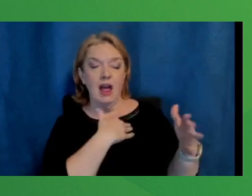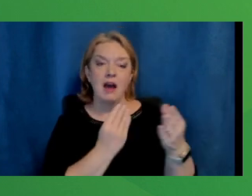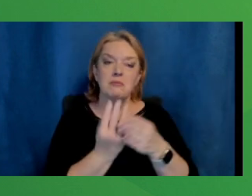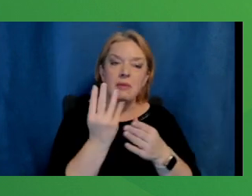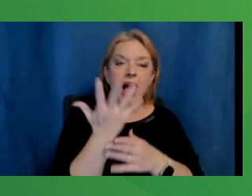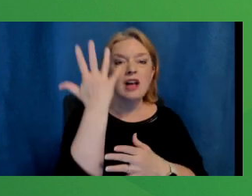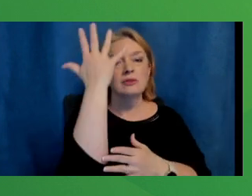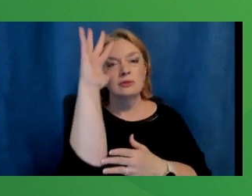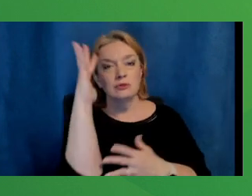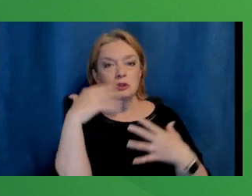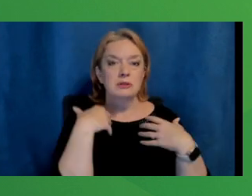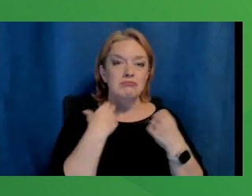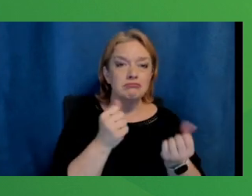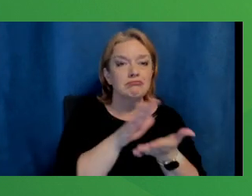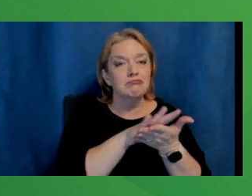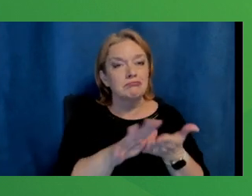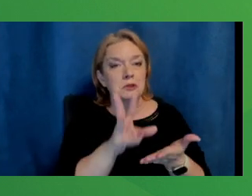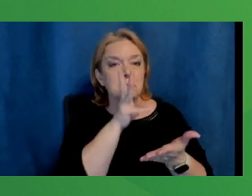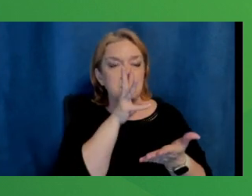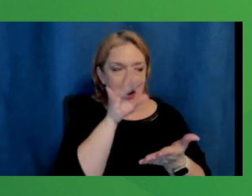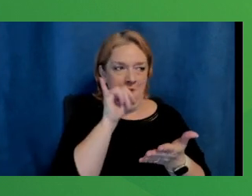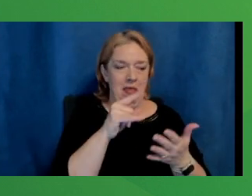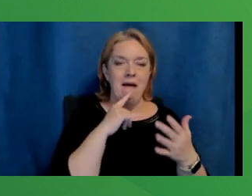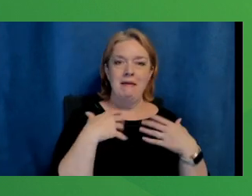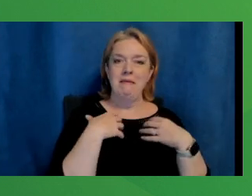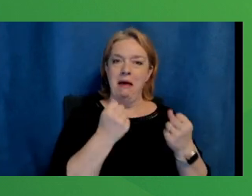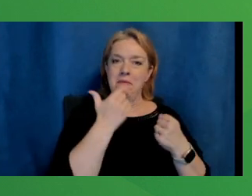clean water promotes a healthy environment. For the unhealthy environment, they have